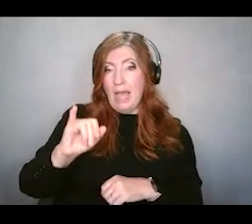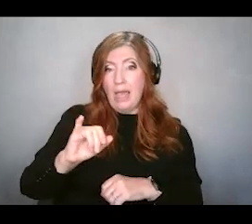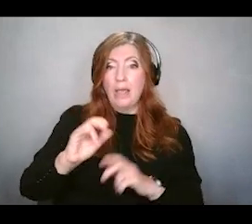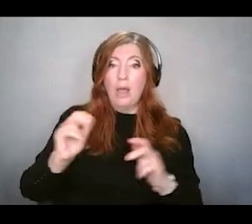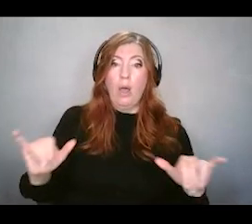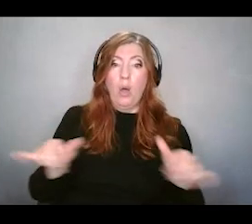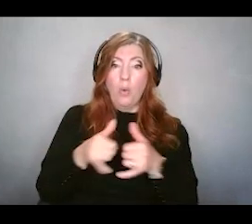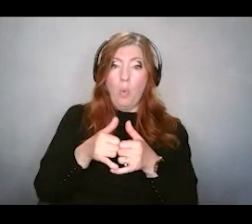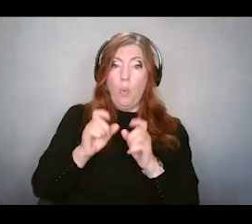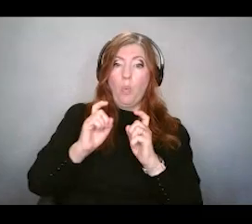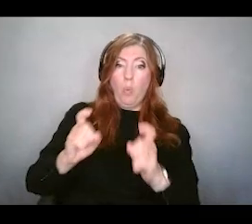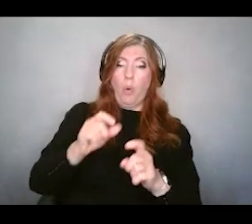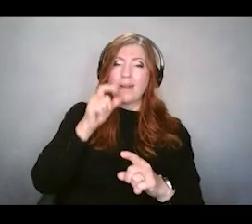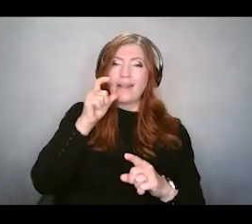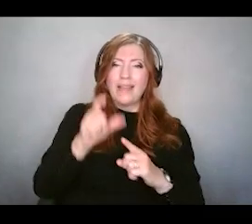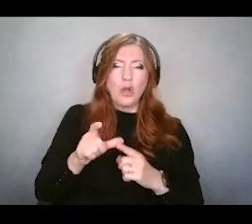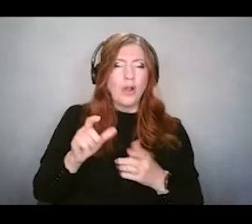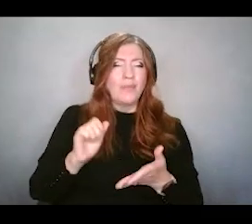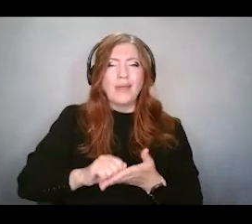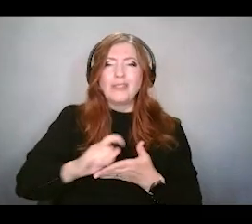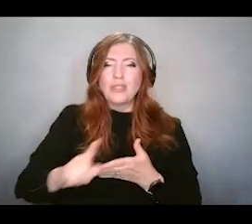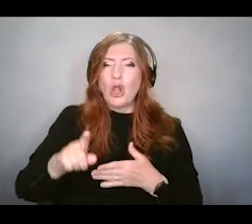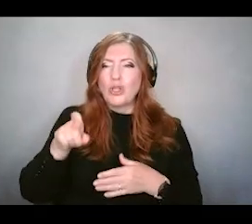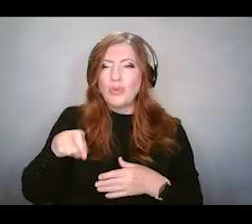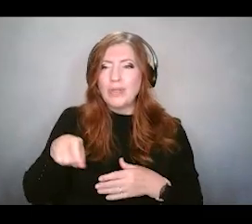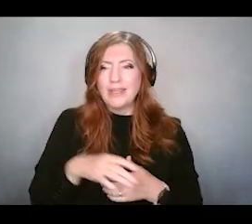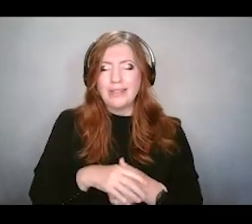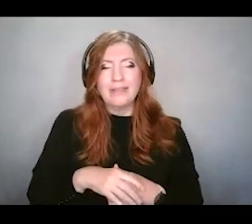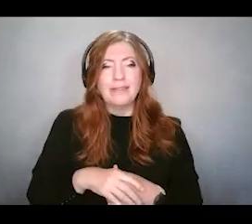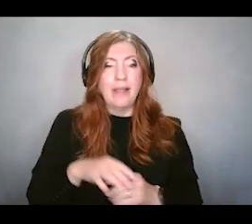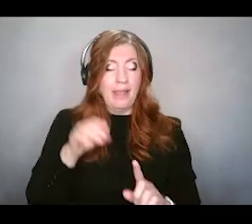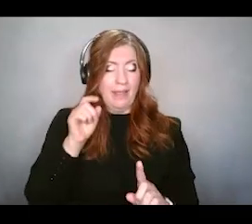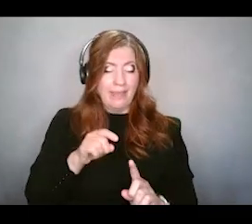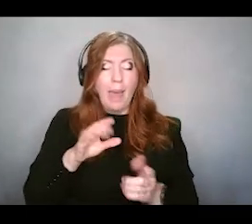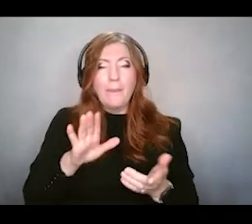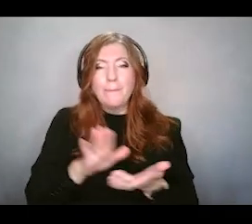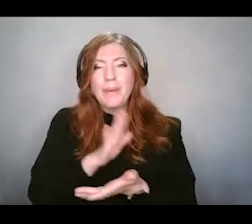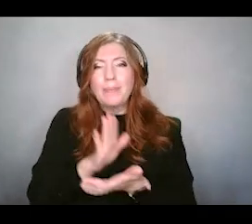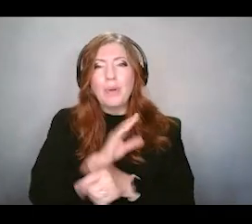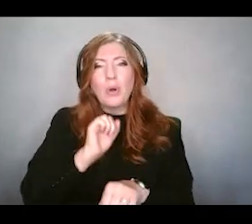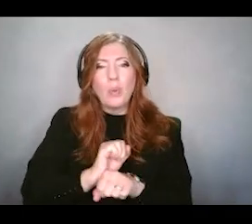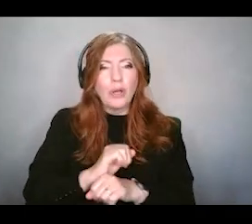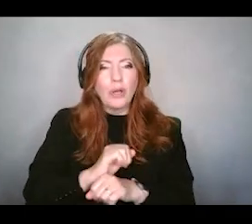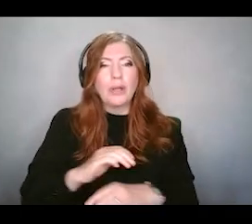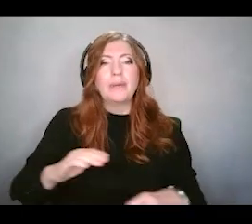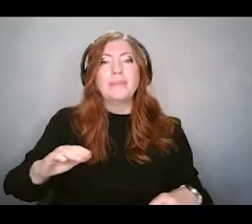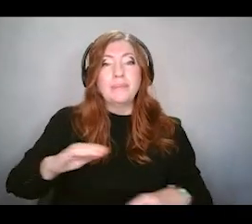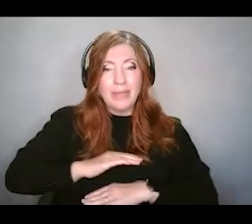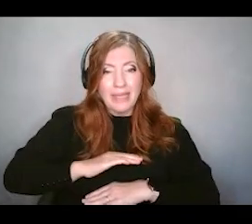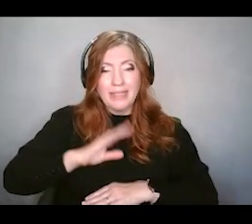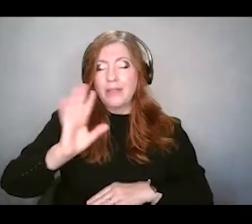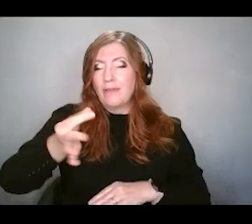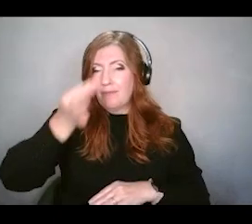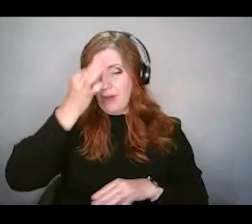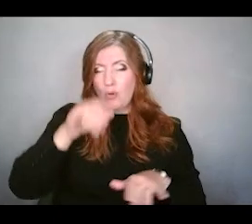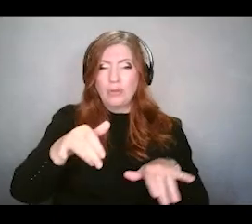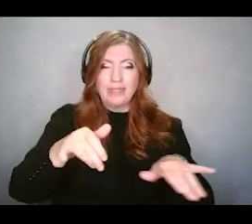that’s usually all you need. This paperwork alone meets federal standards because SSA has